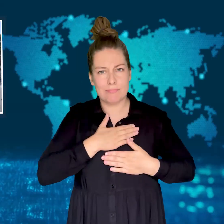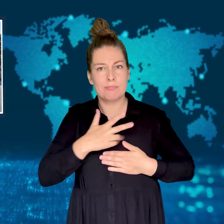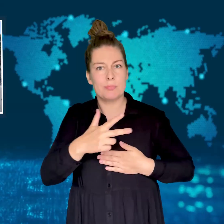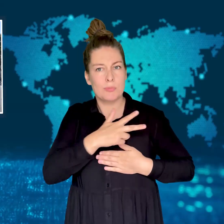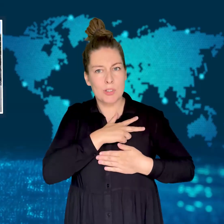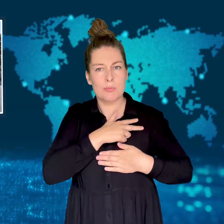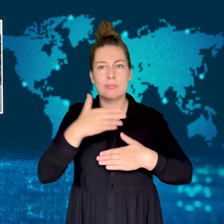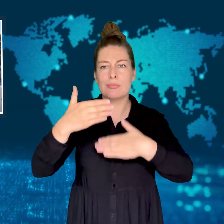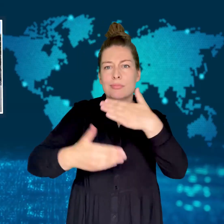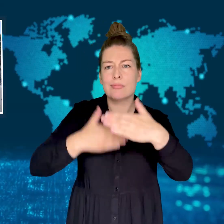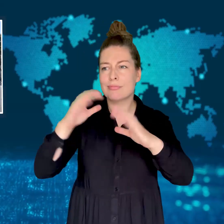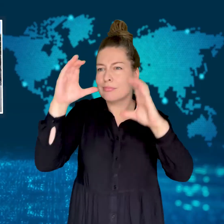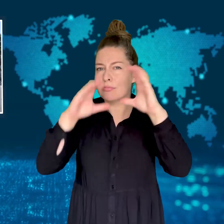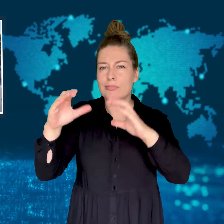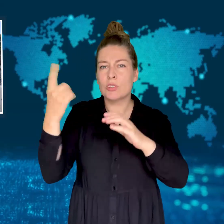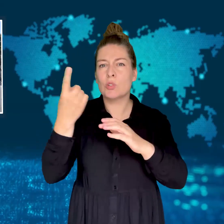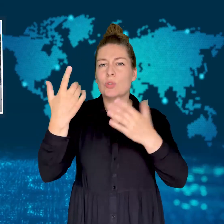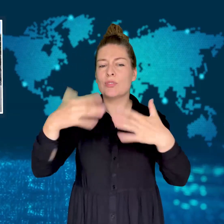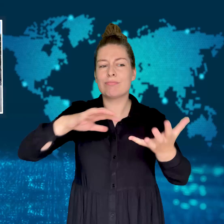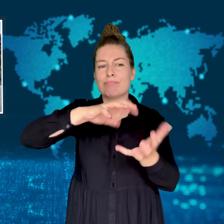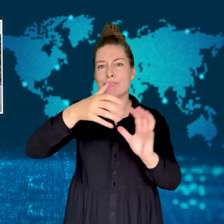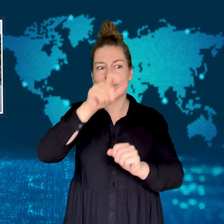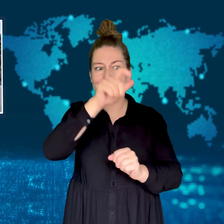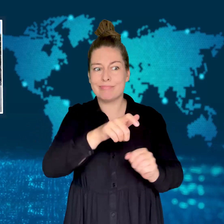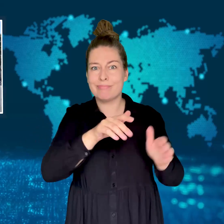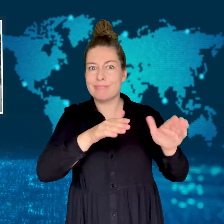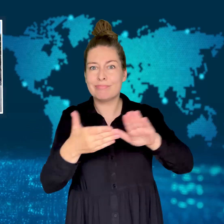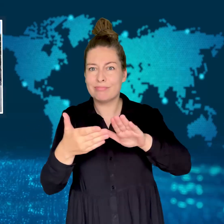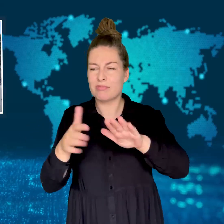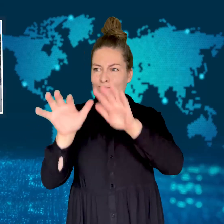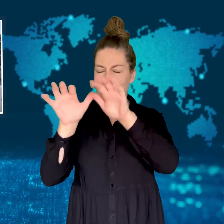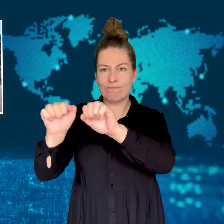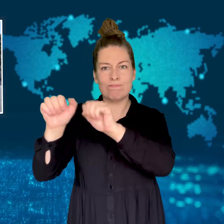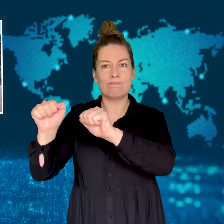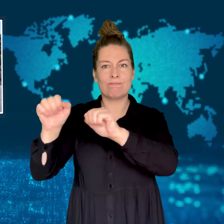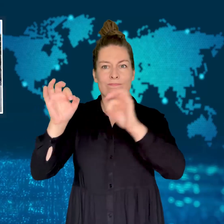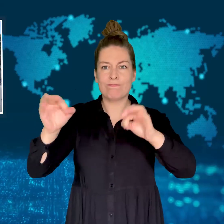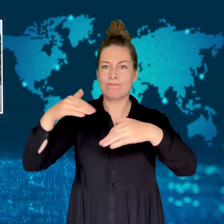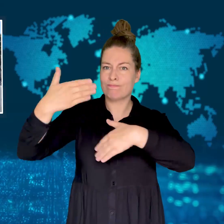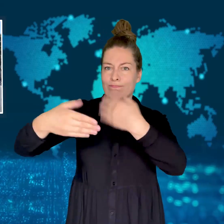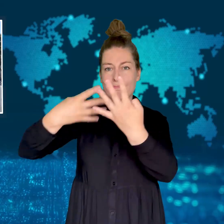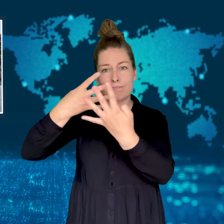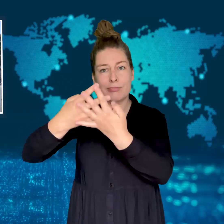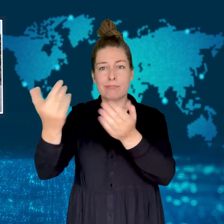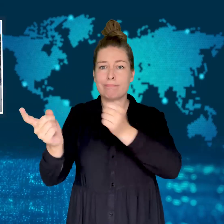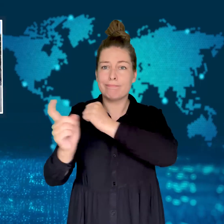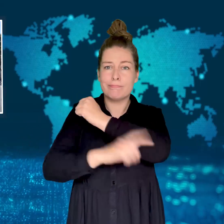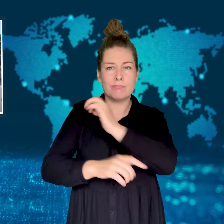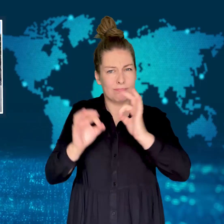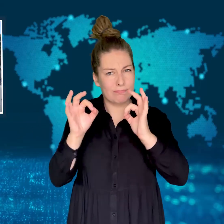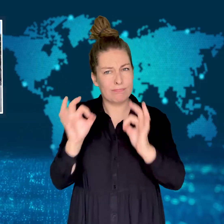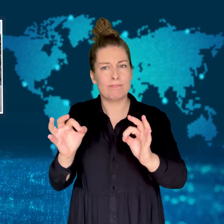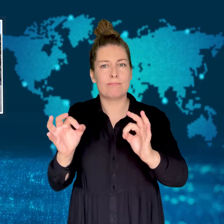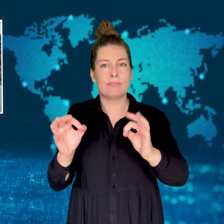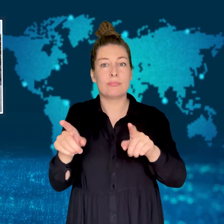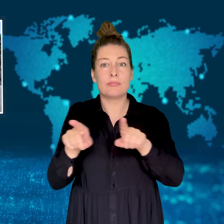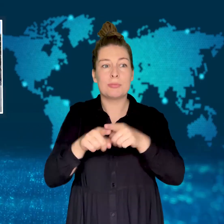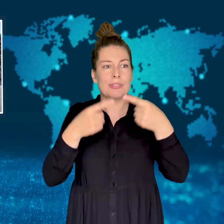He promised "justice will be served" when they find out what happened.